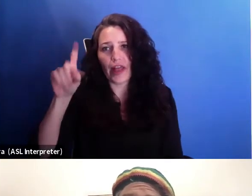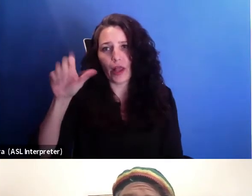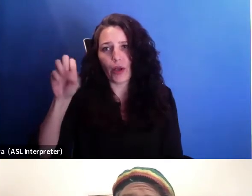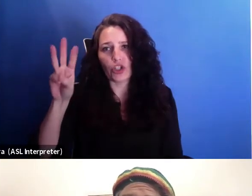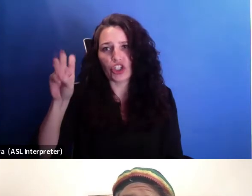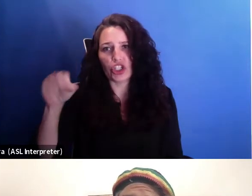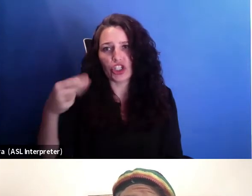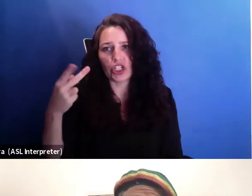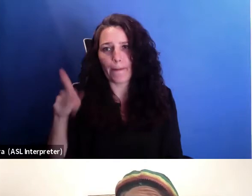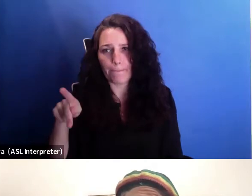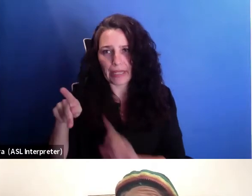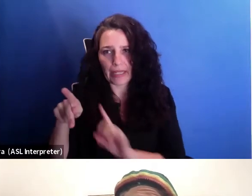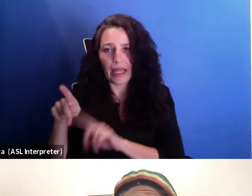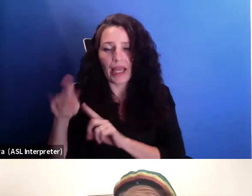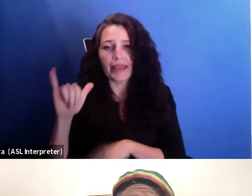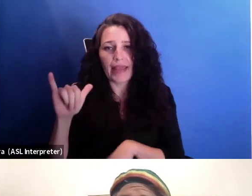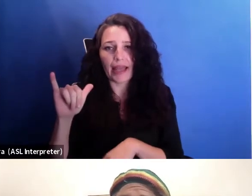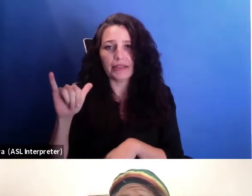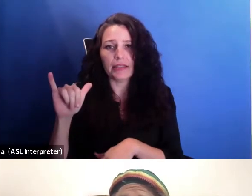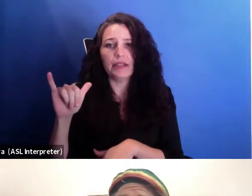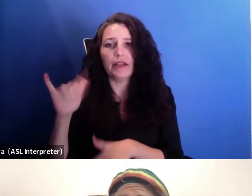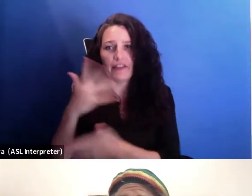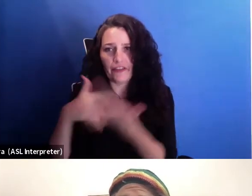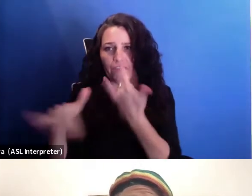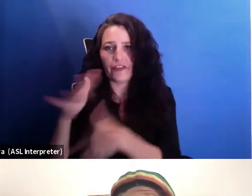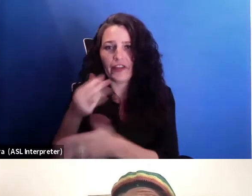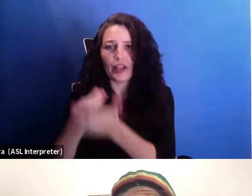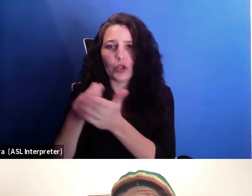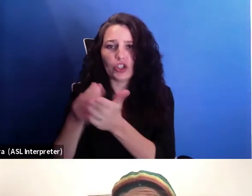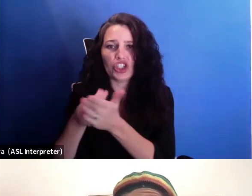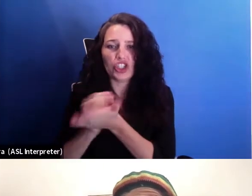And that fellowship is made up of 20 different artists,